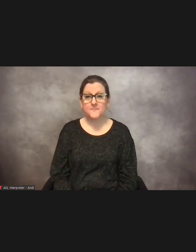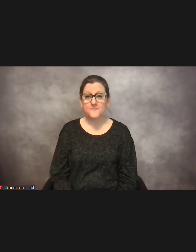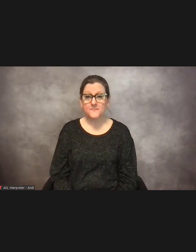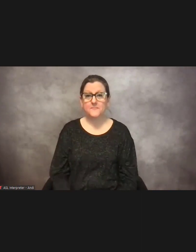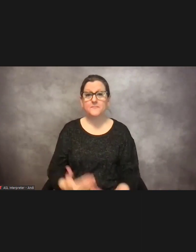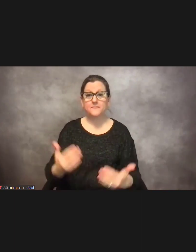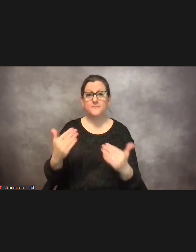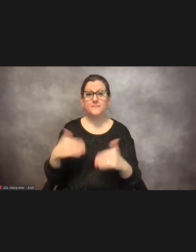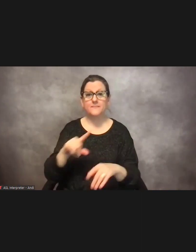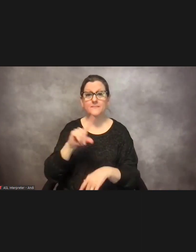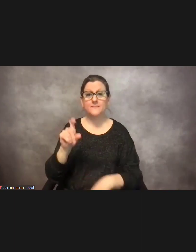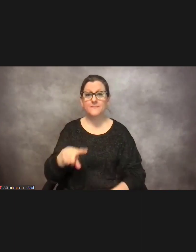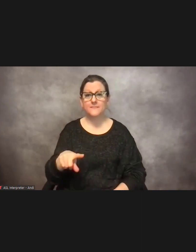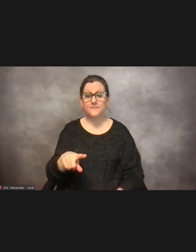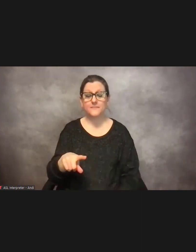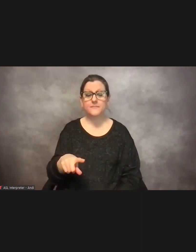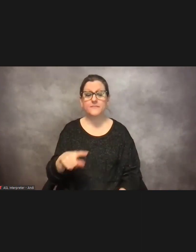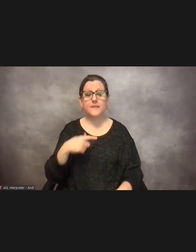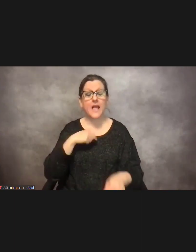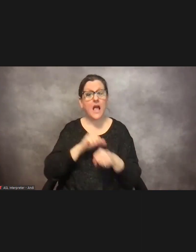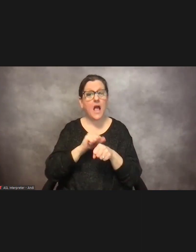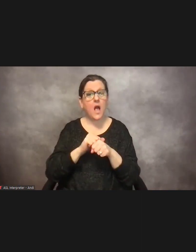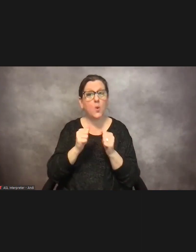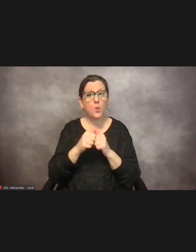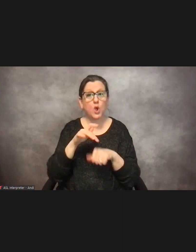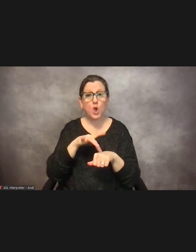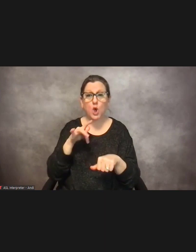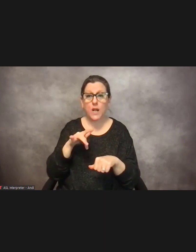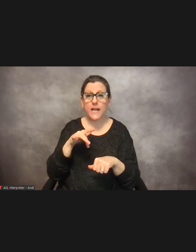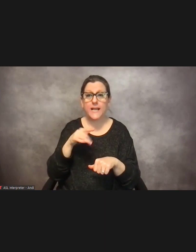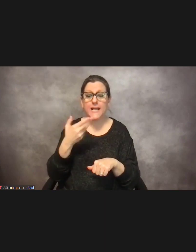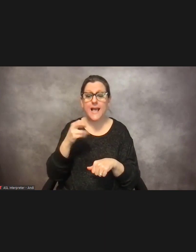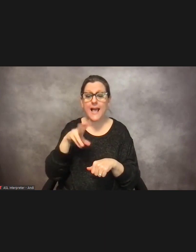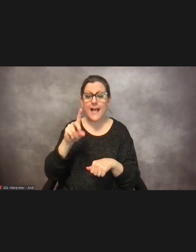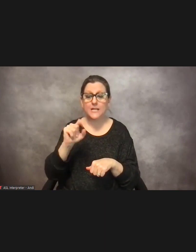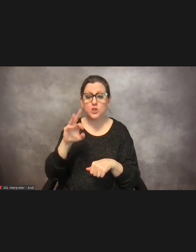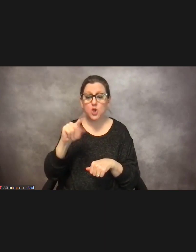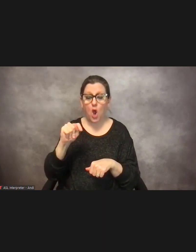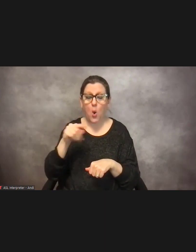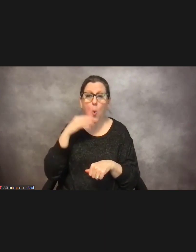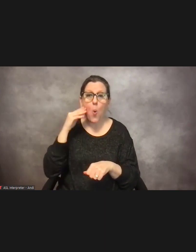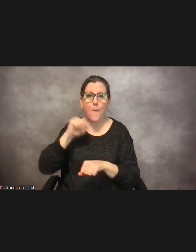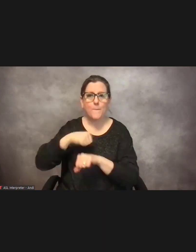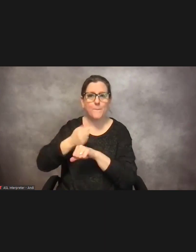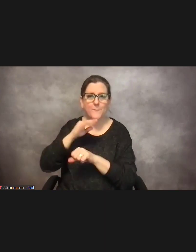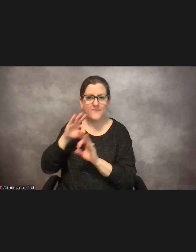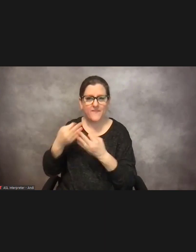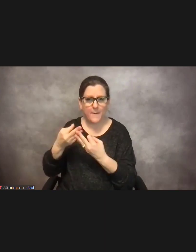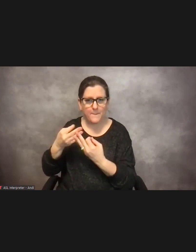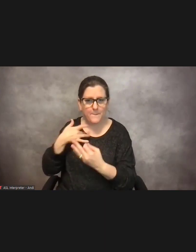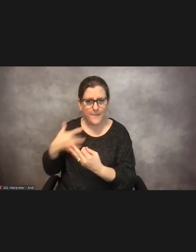Okay, the next question. I work with Early Head Start home- home-based families, and I'm